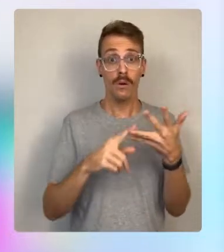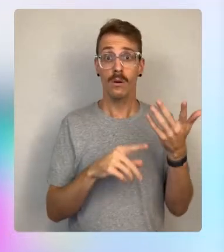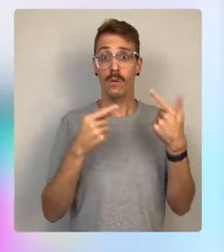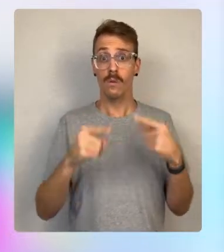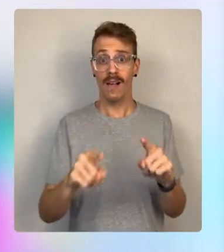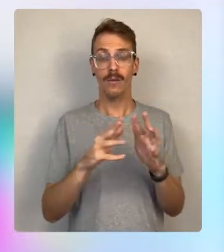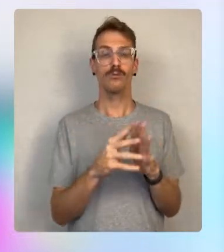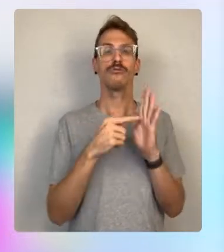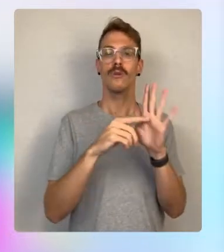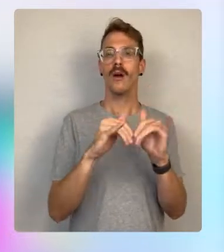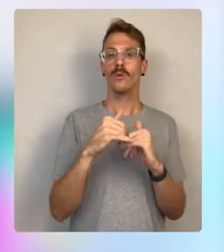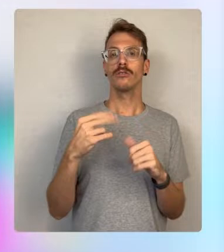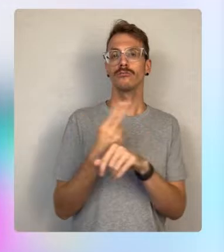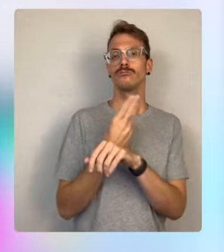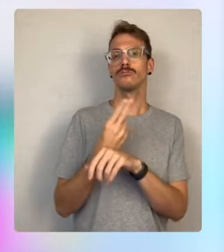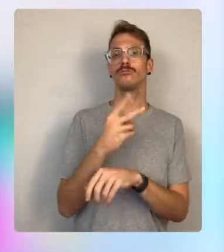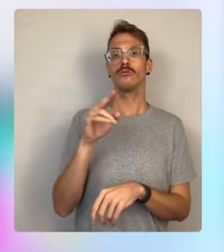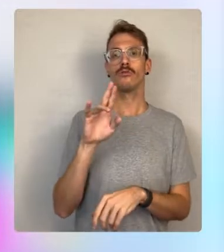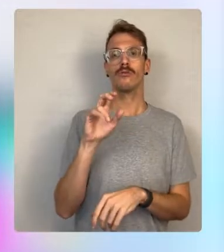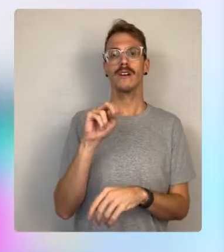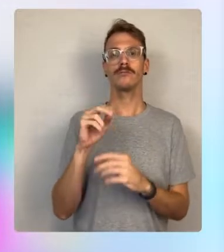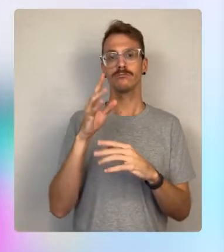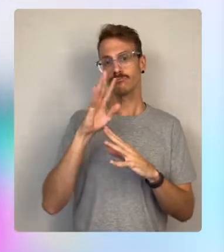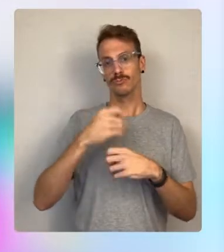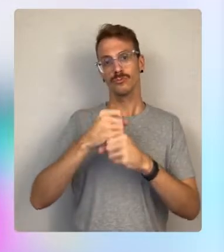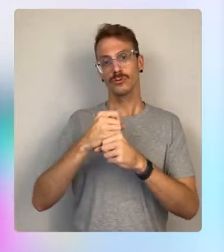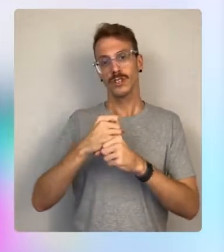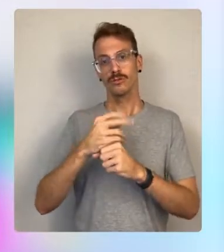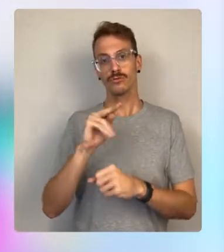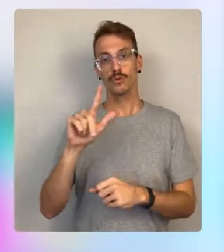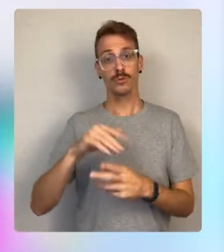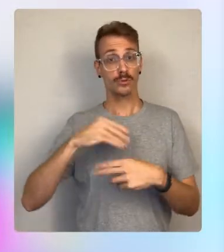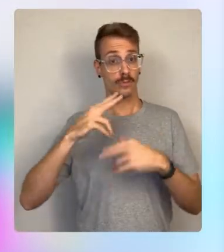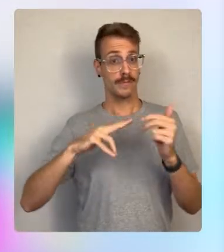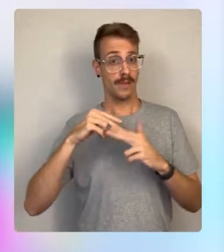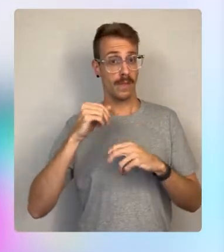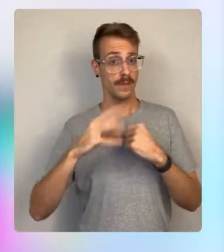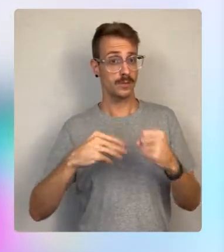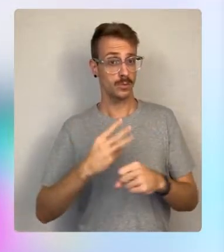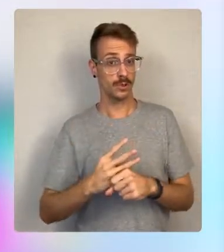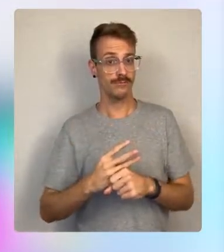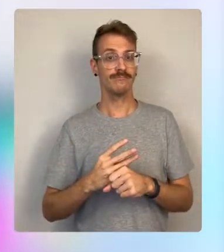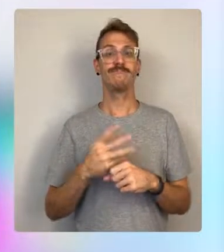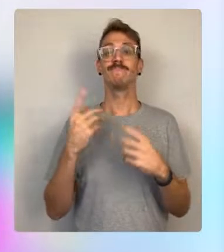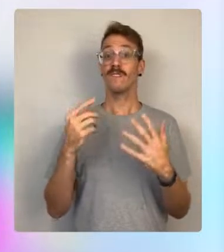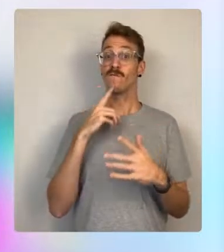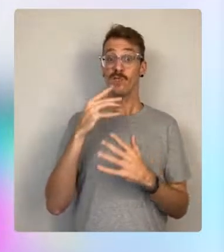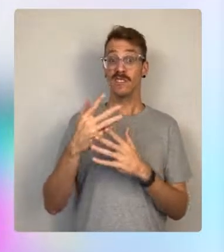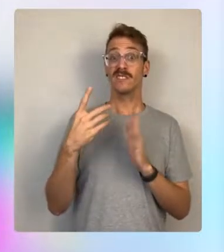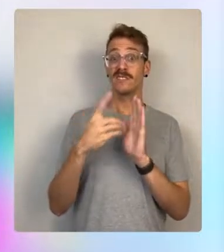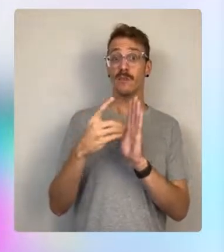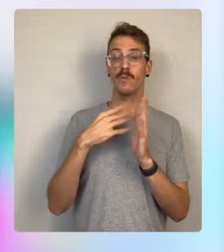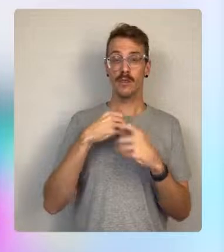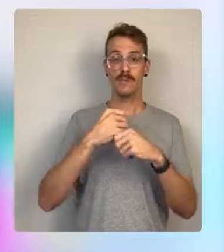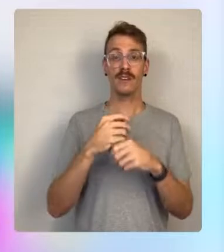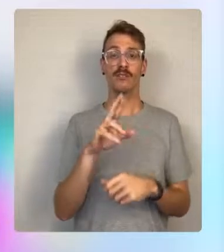how we use Horizon creation tools to build this world. For this demo, we're going create a rooftop parkour game